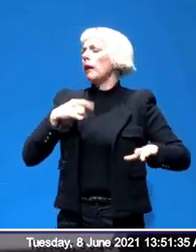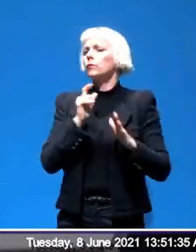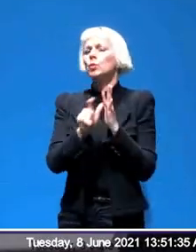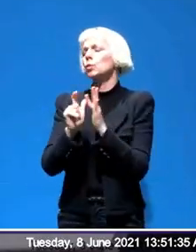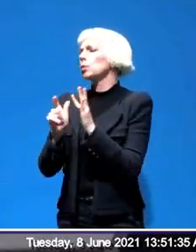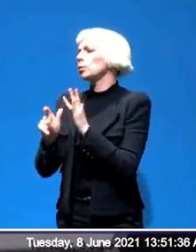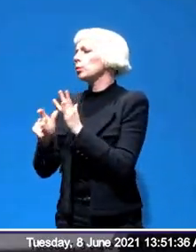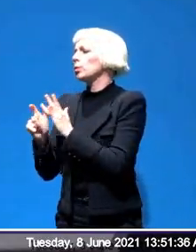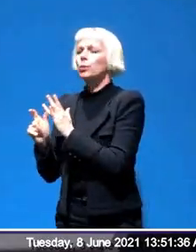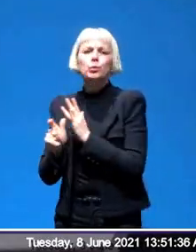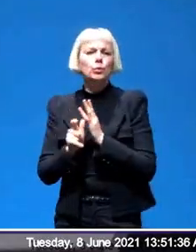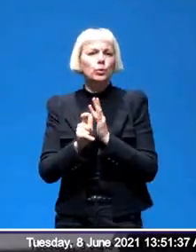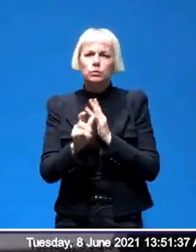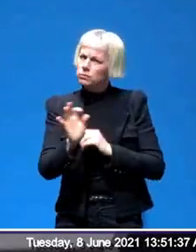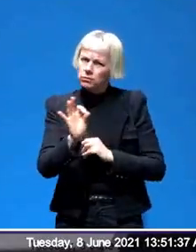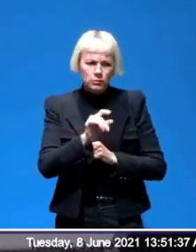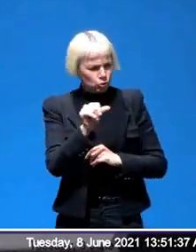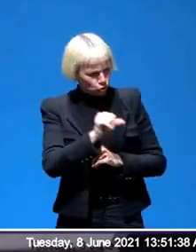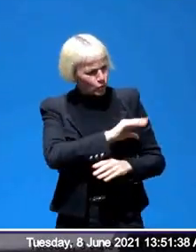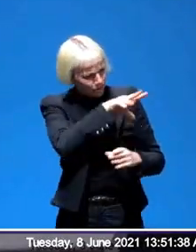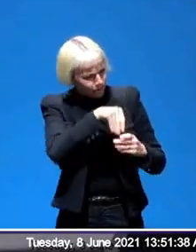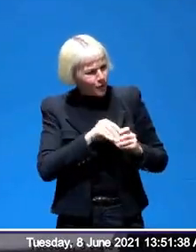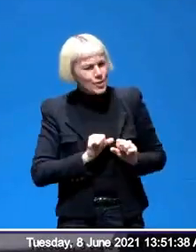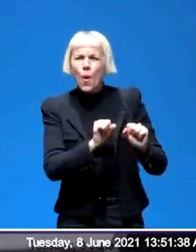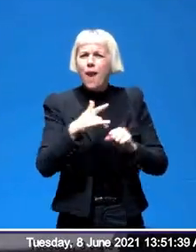I would expect Daniel to be involved in his life and have active